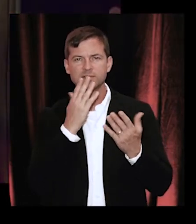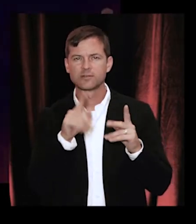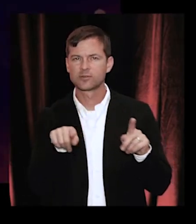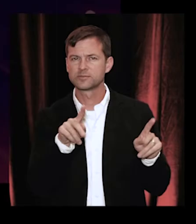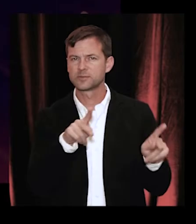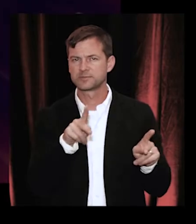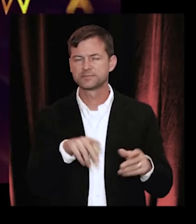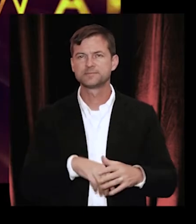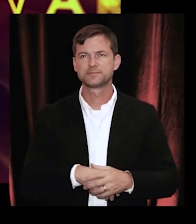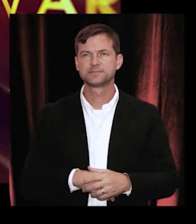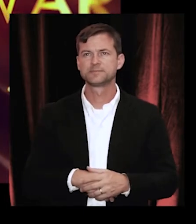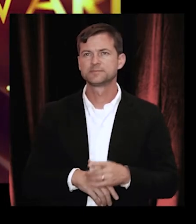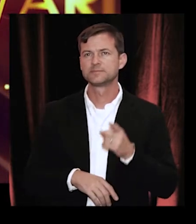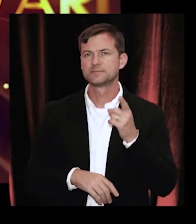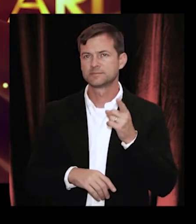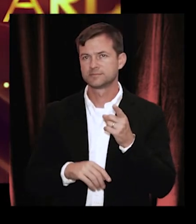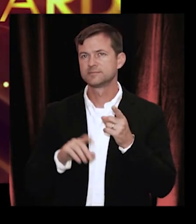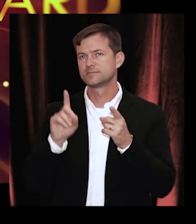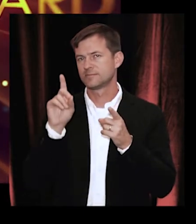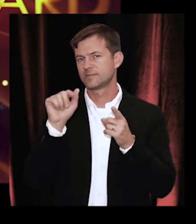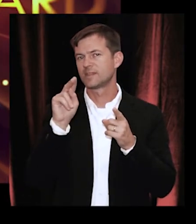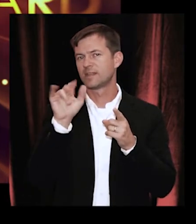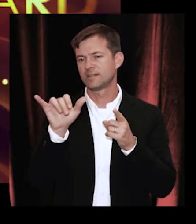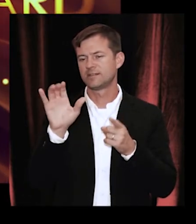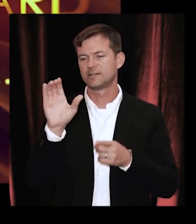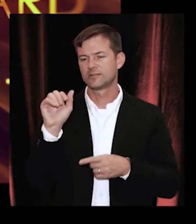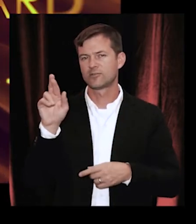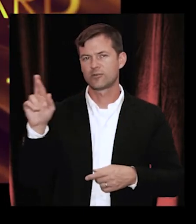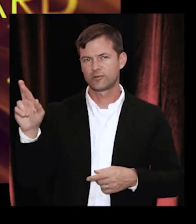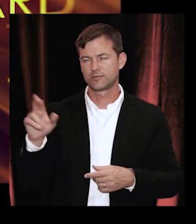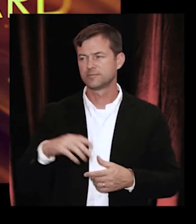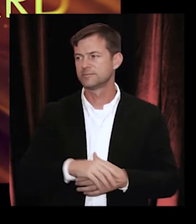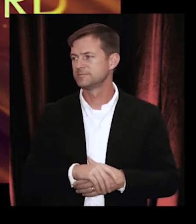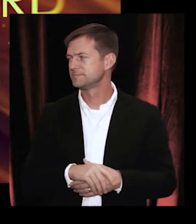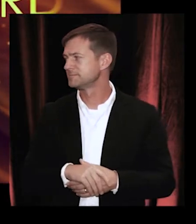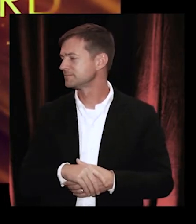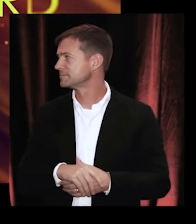The 2022 Public Service Award goes to District Attorney Danny Carr.